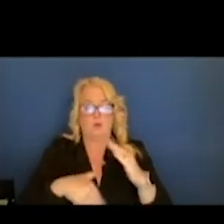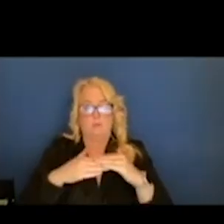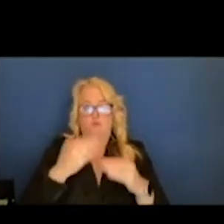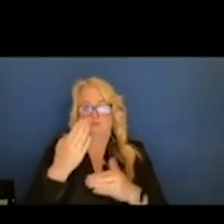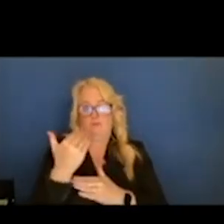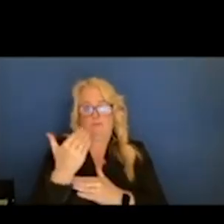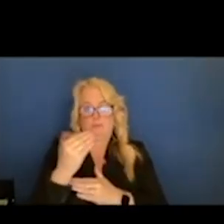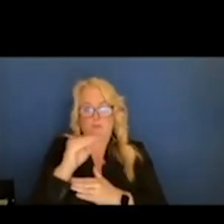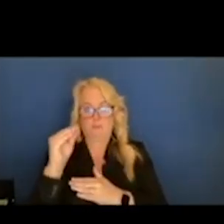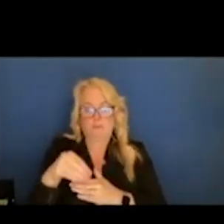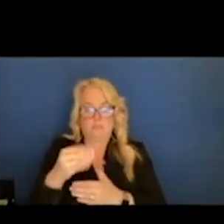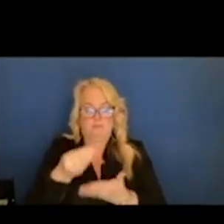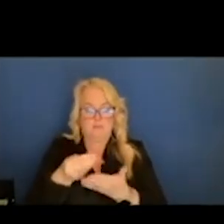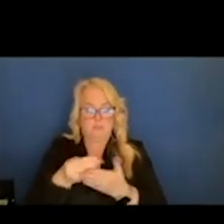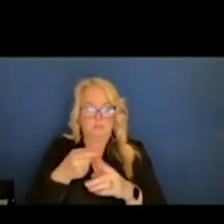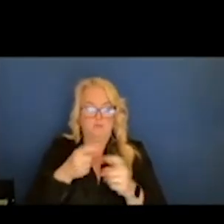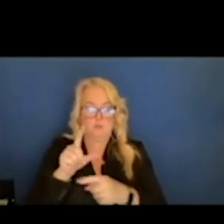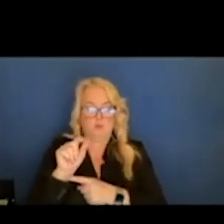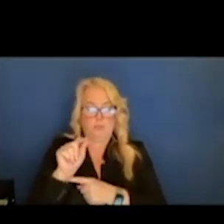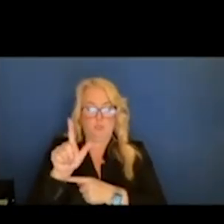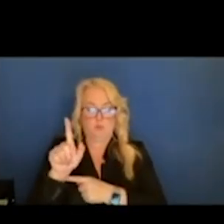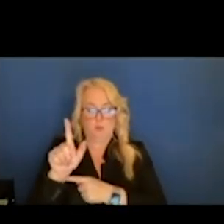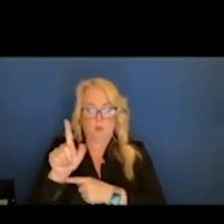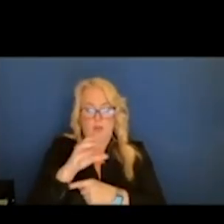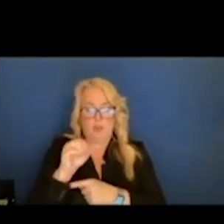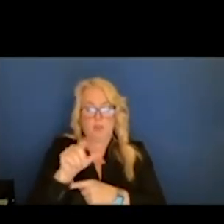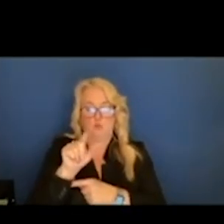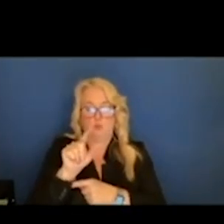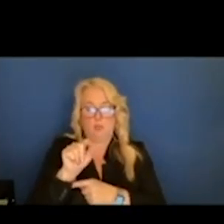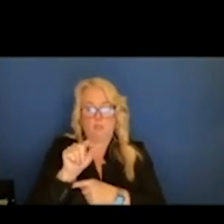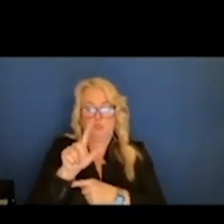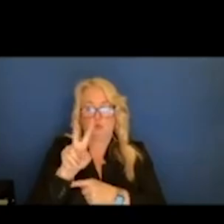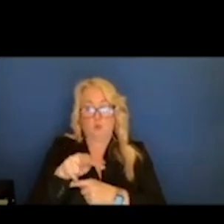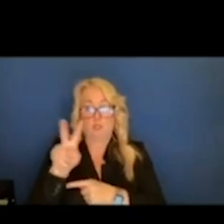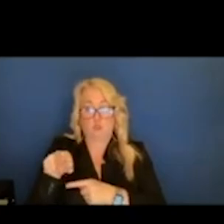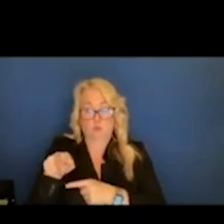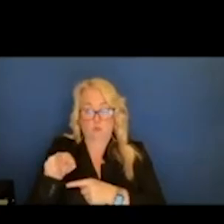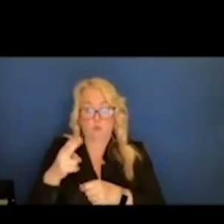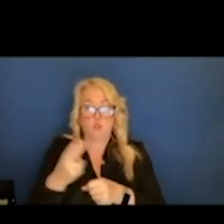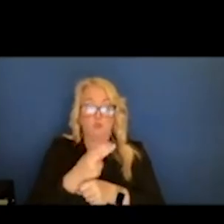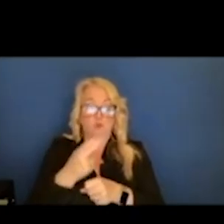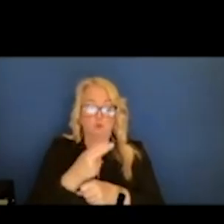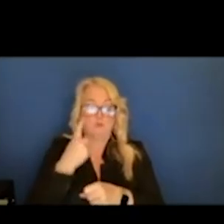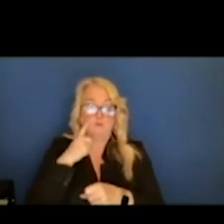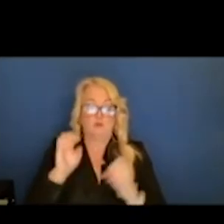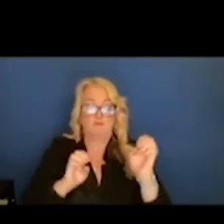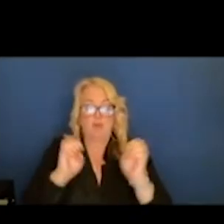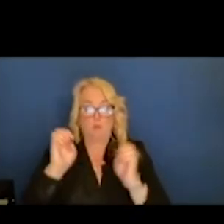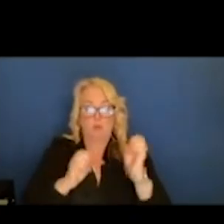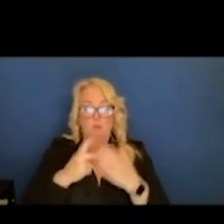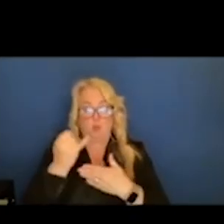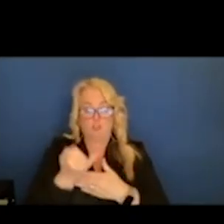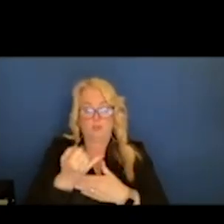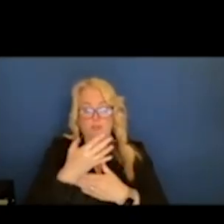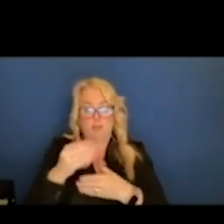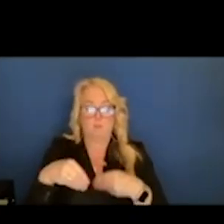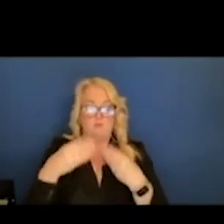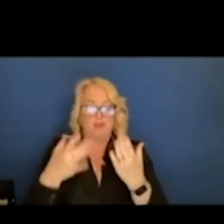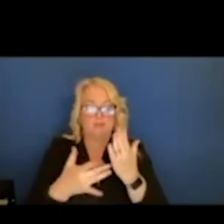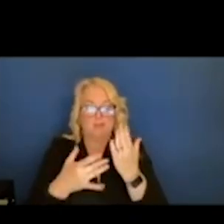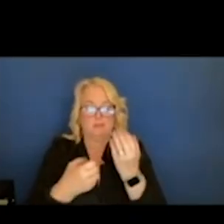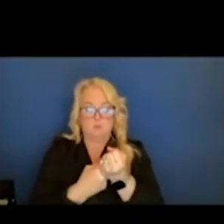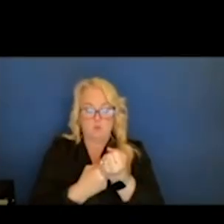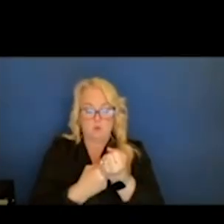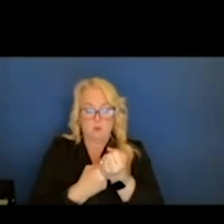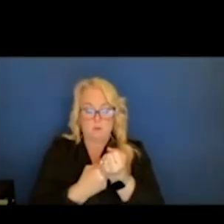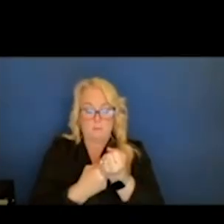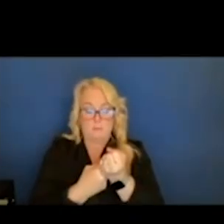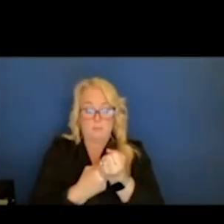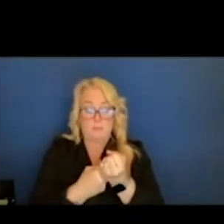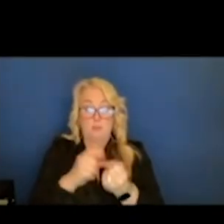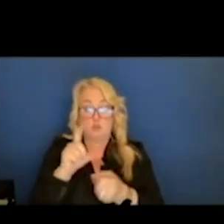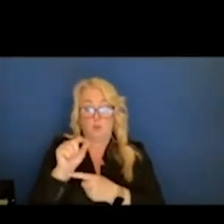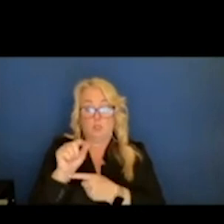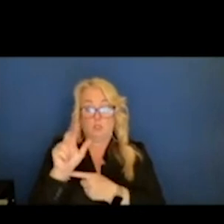to 15% of DIF funds from 2021 and 2022 be used to evaluate projects and provide technical support.